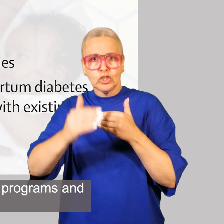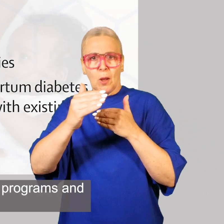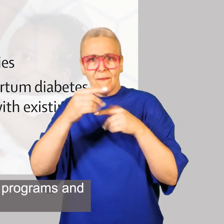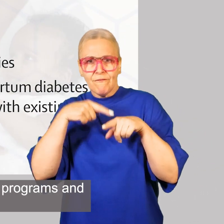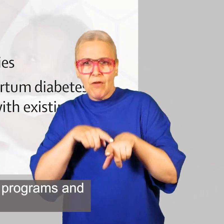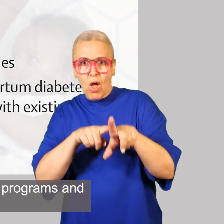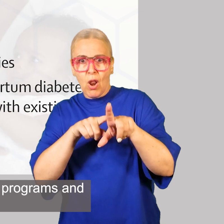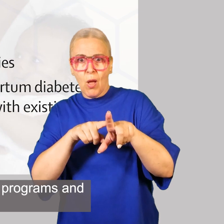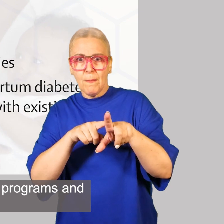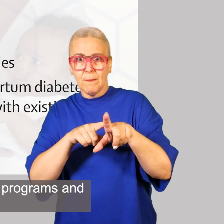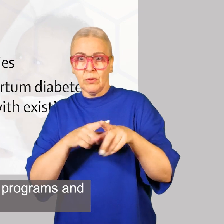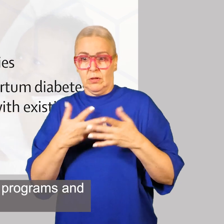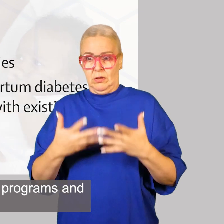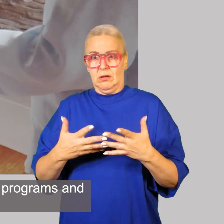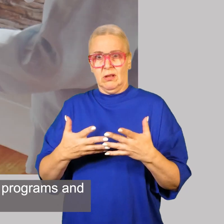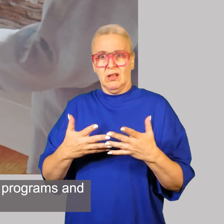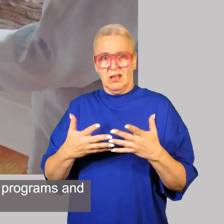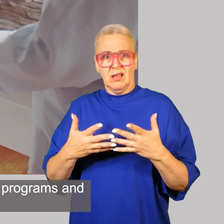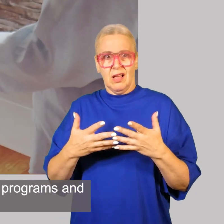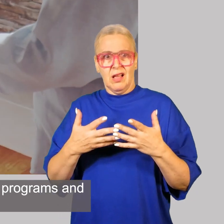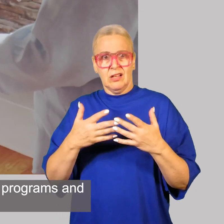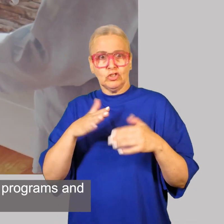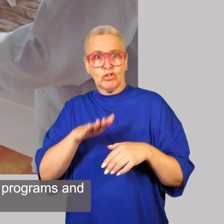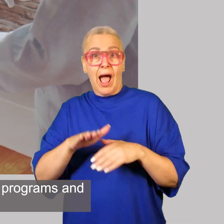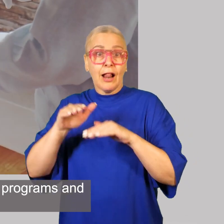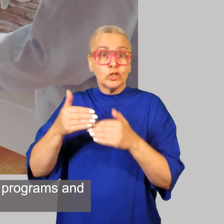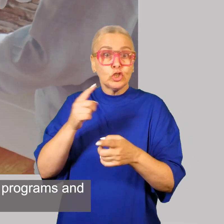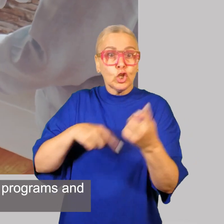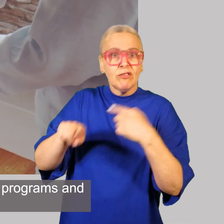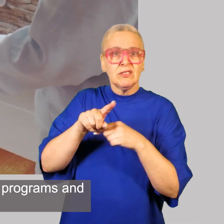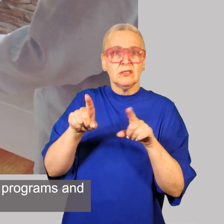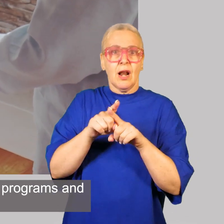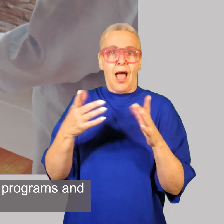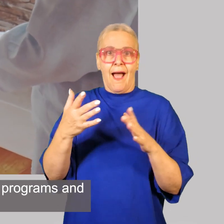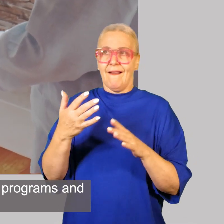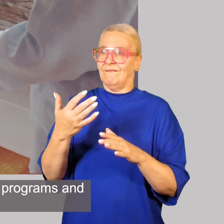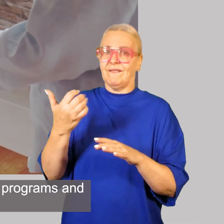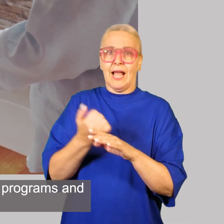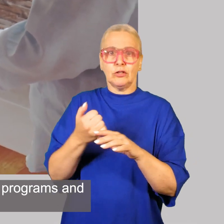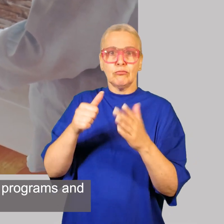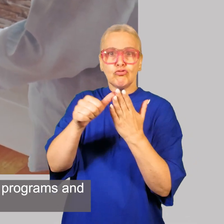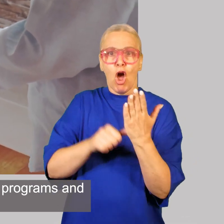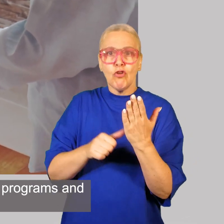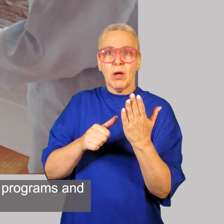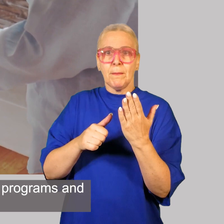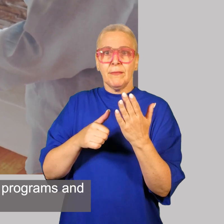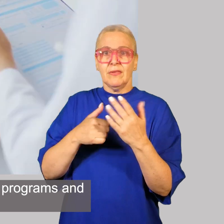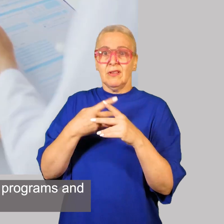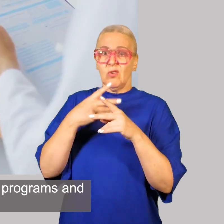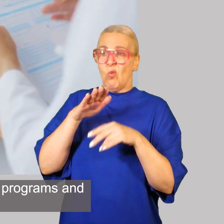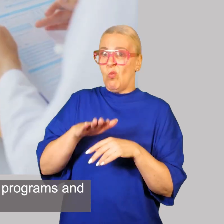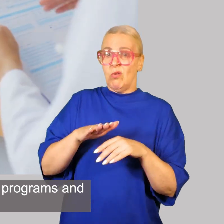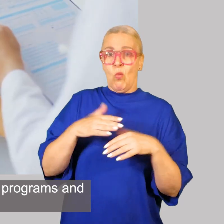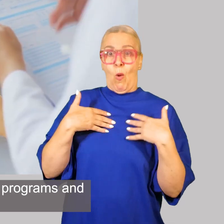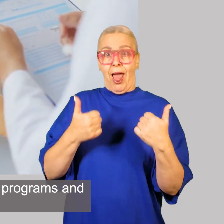maternal and child services such as vaccination programs and well-child visits.